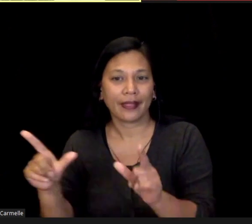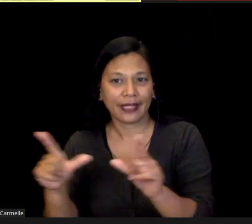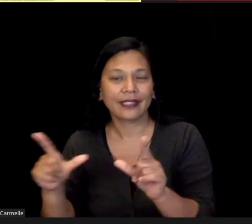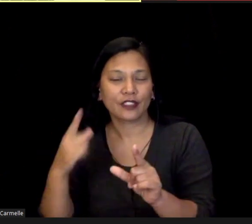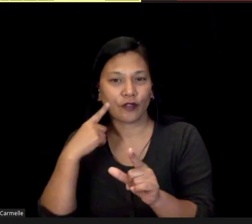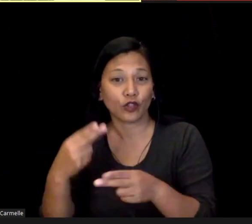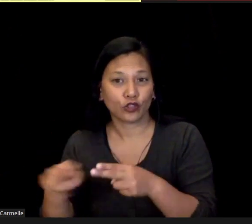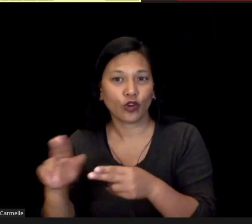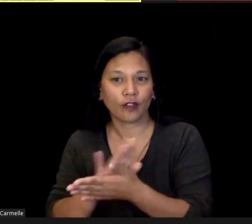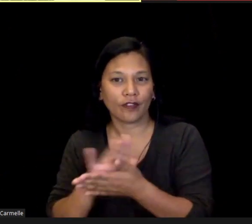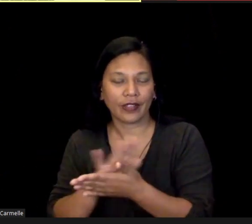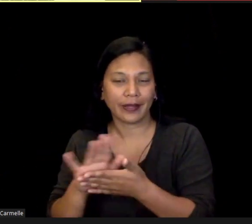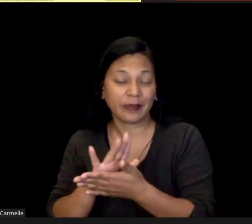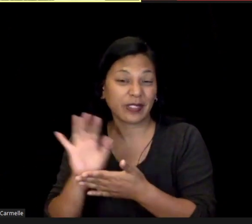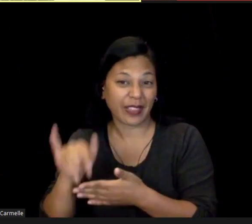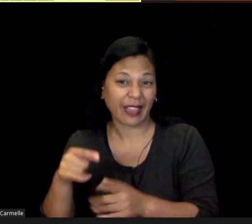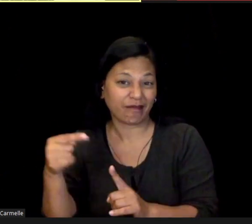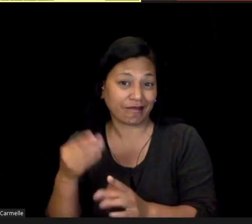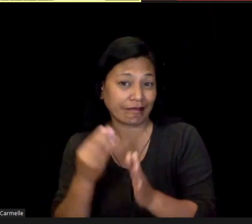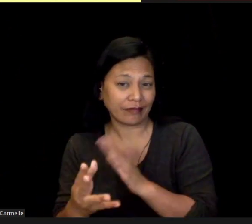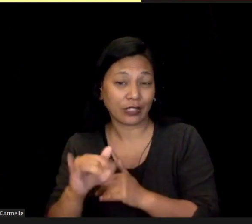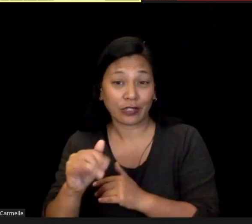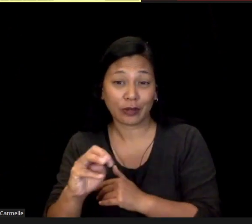Um, so Jamal, you can look into that as well. Great.